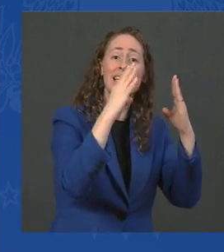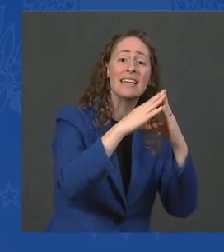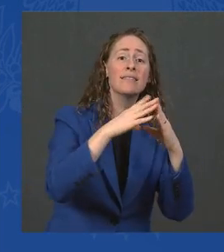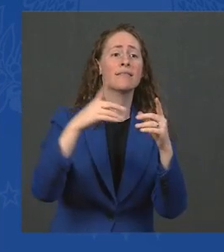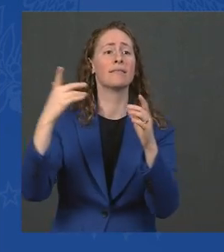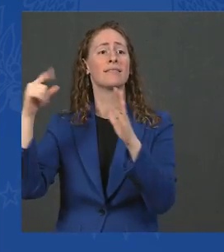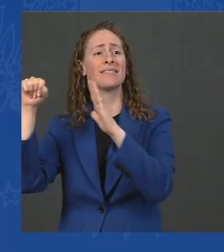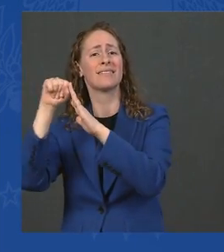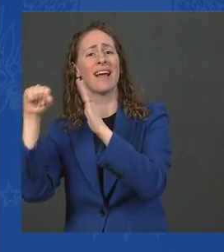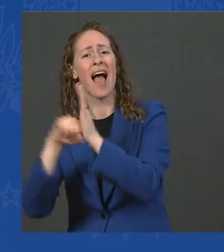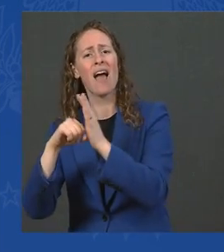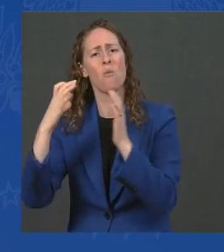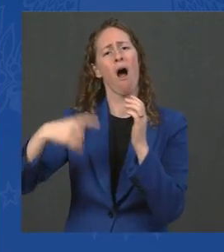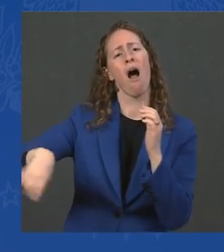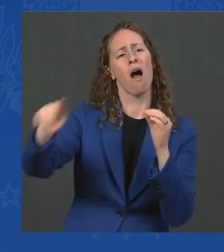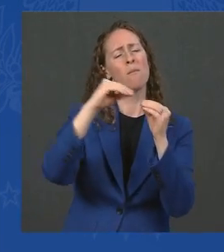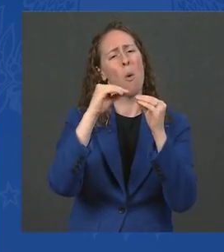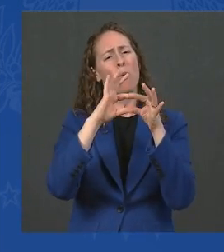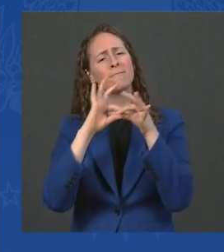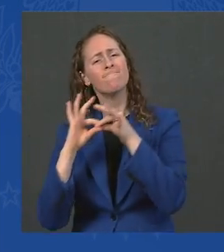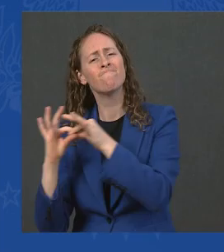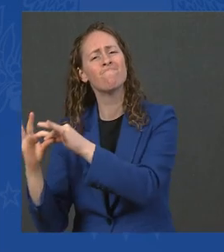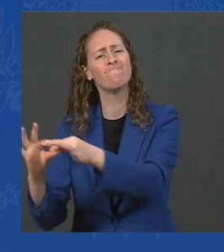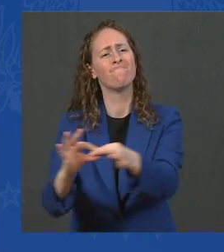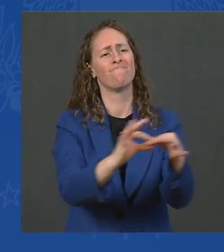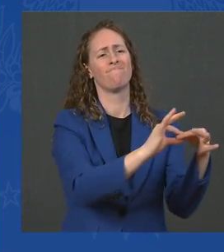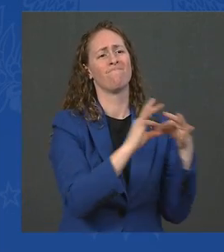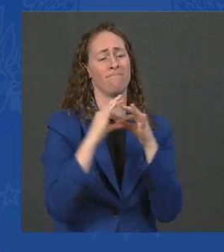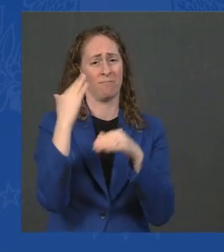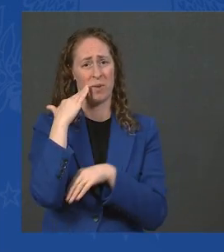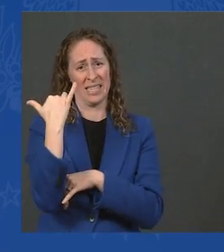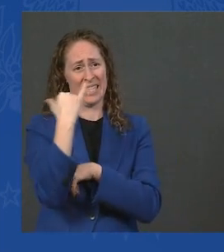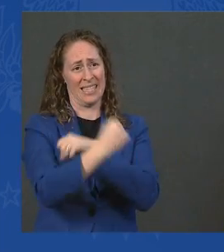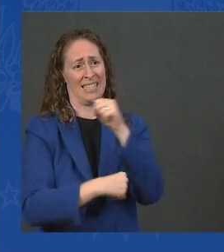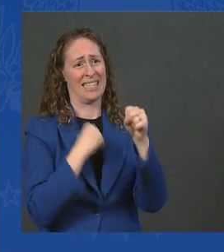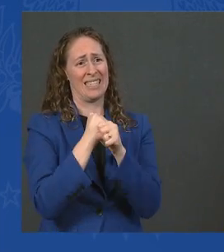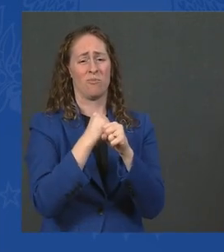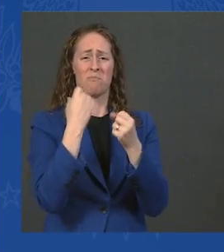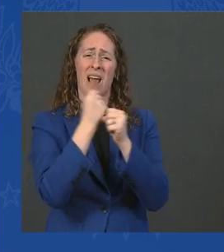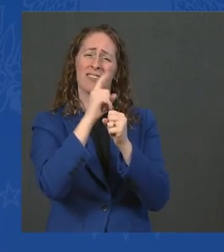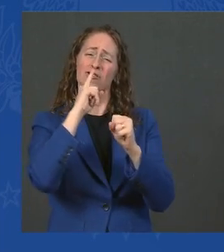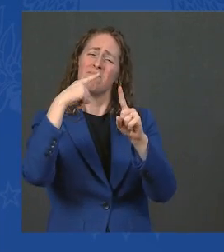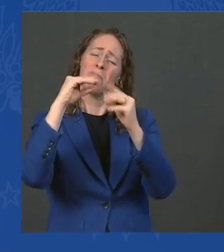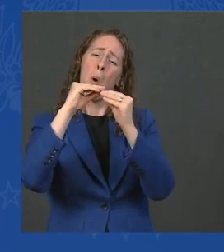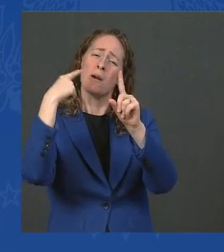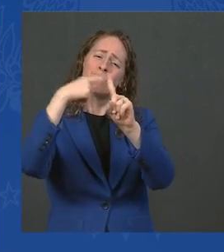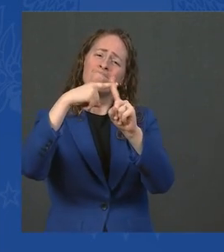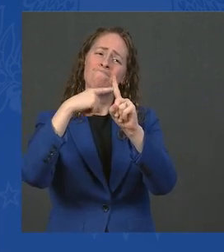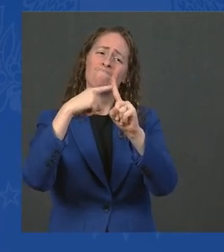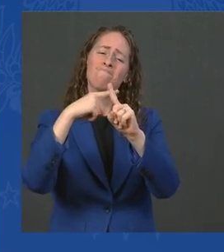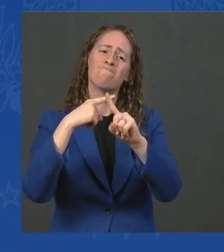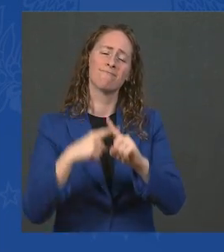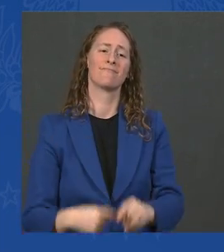to make this school year the best it can be. Joe puts students and their families,